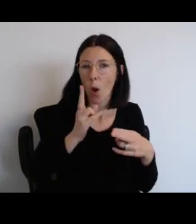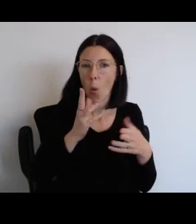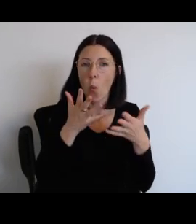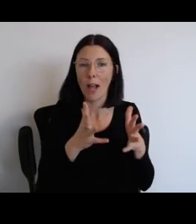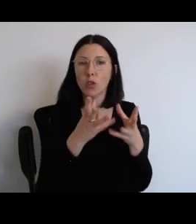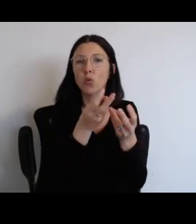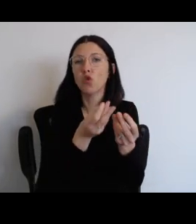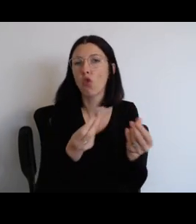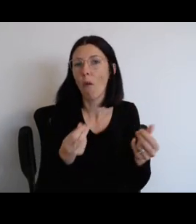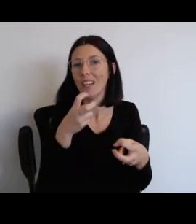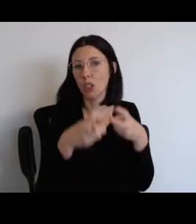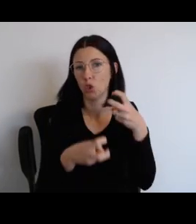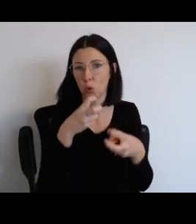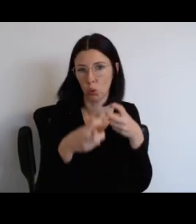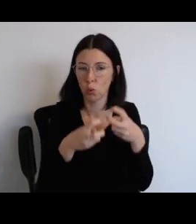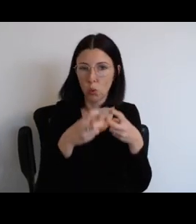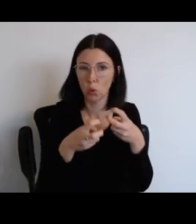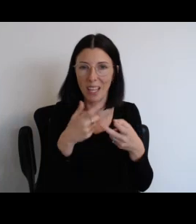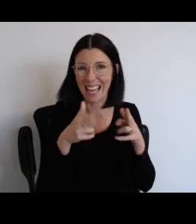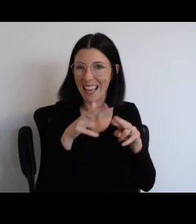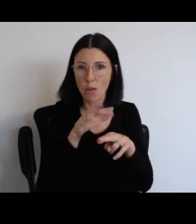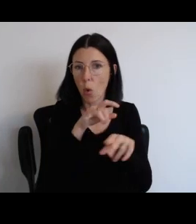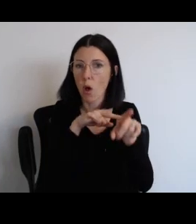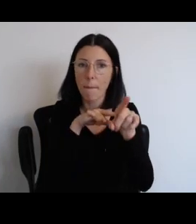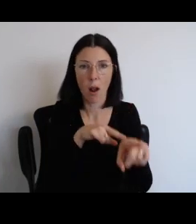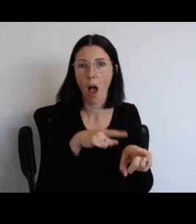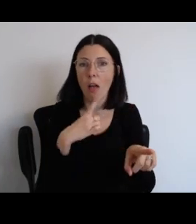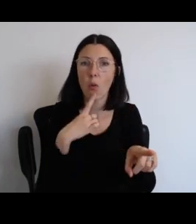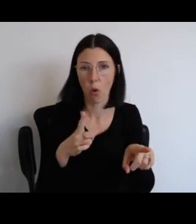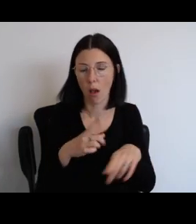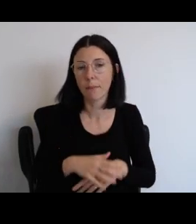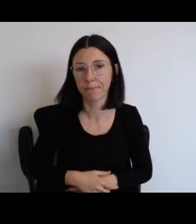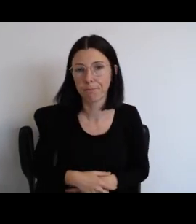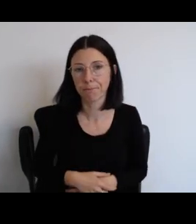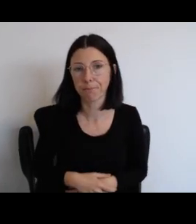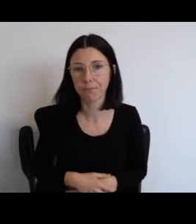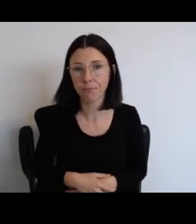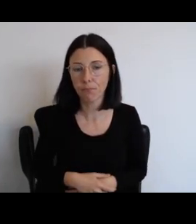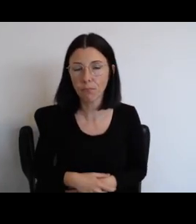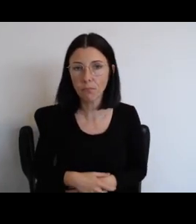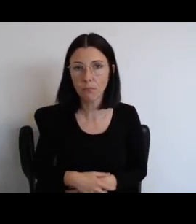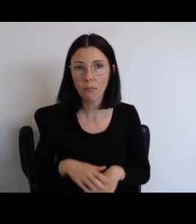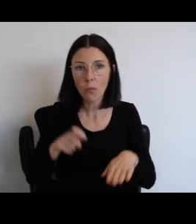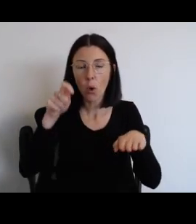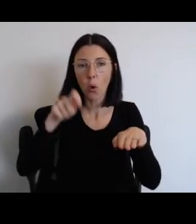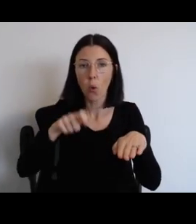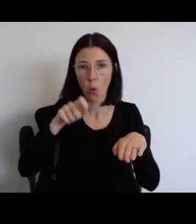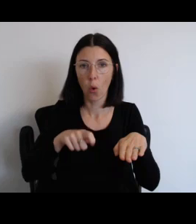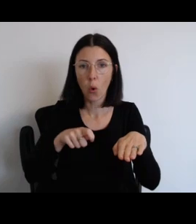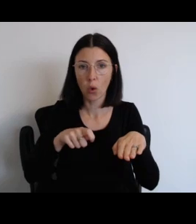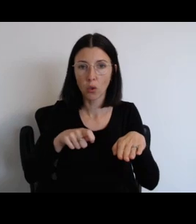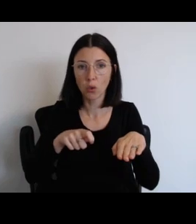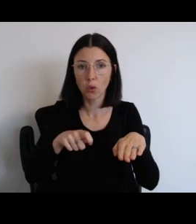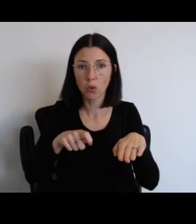compliance with orders and um the court can also again without um making any findings about whether